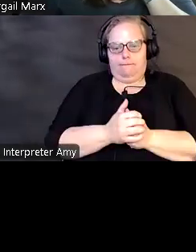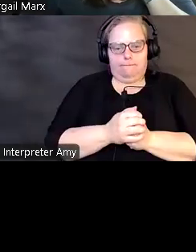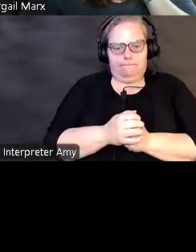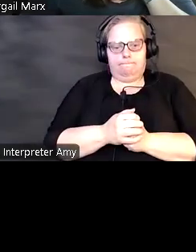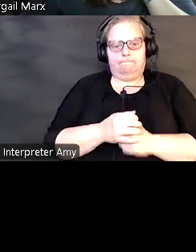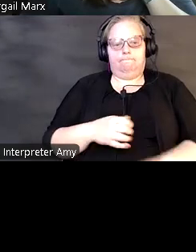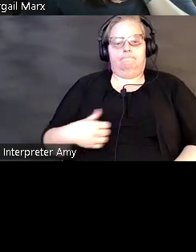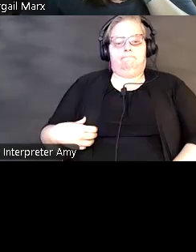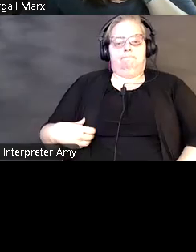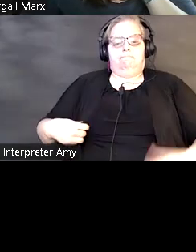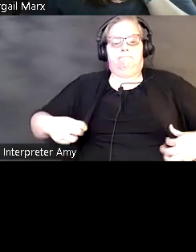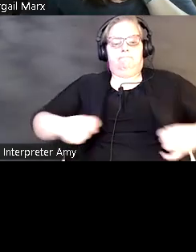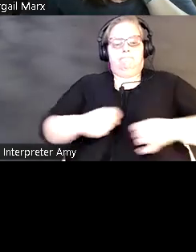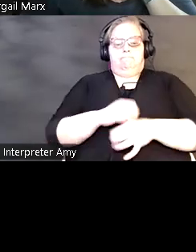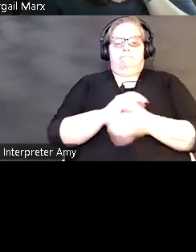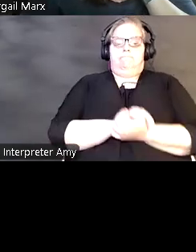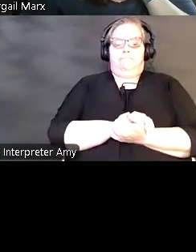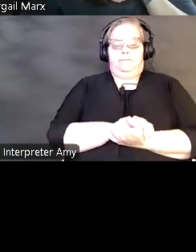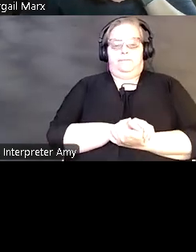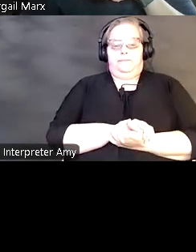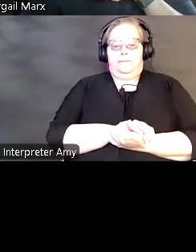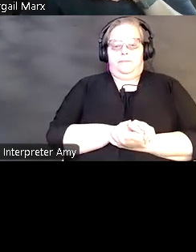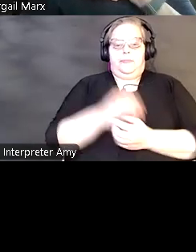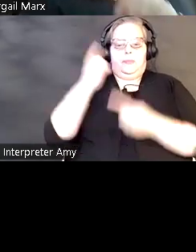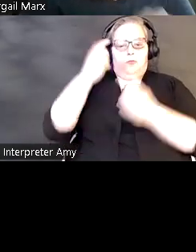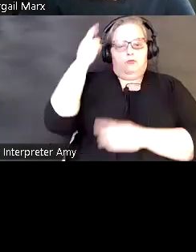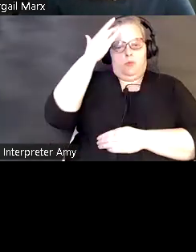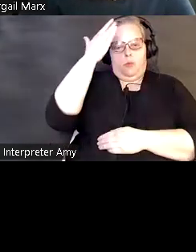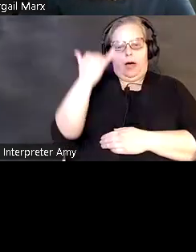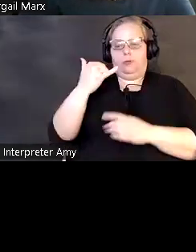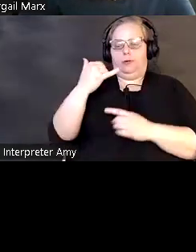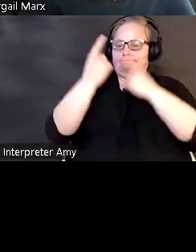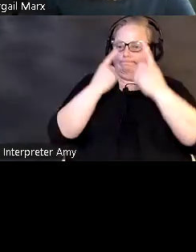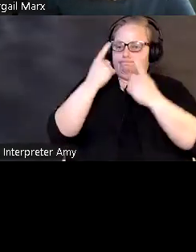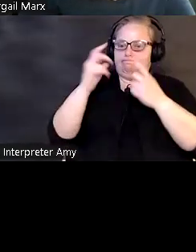One of the reasons we considered this software was it could be loaded on a Kiwanis iPad.